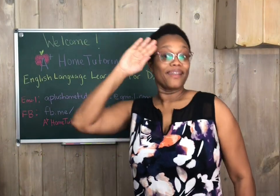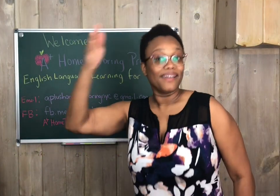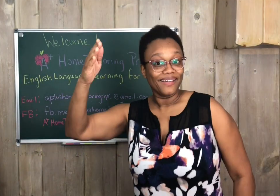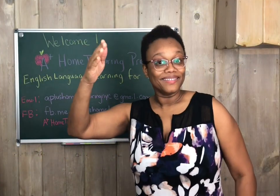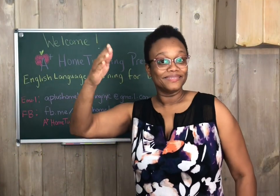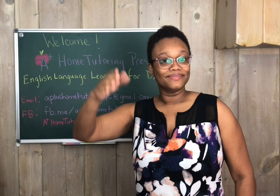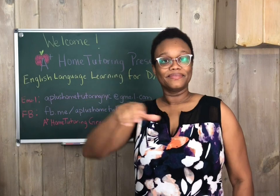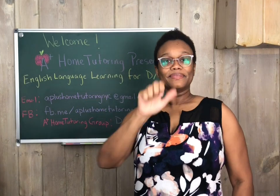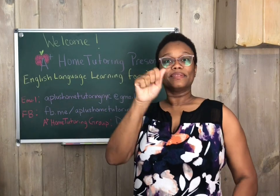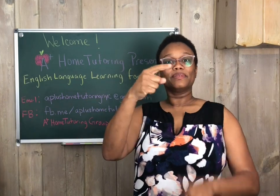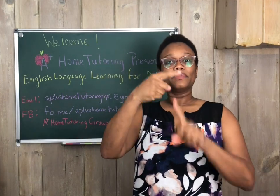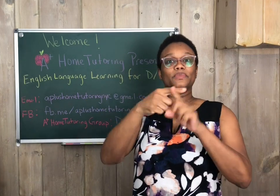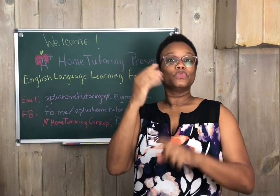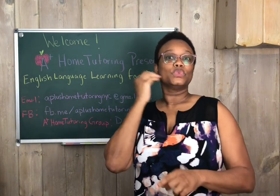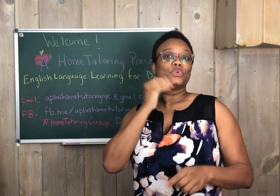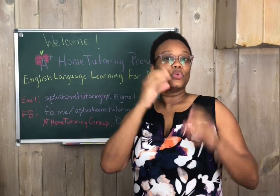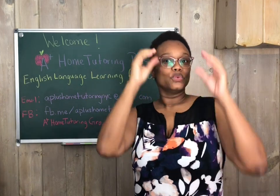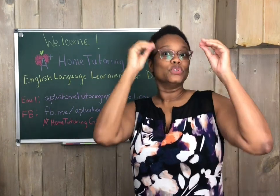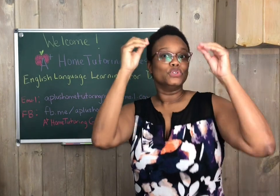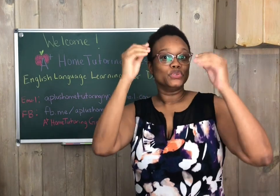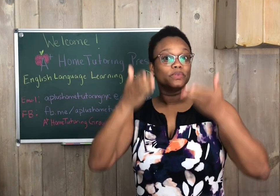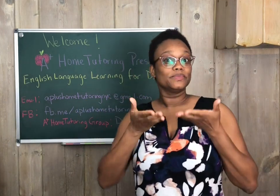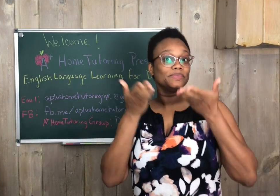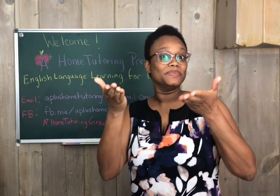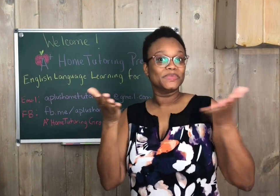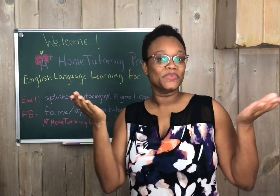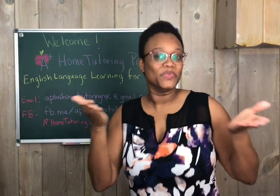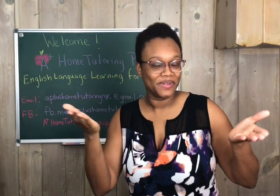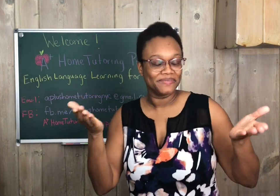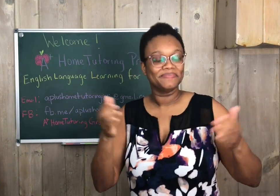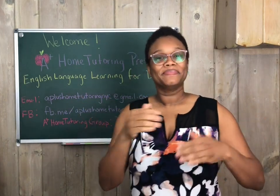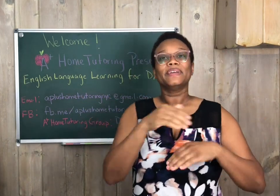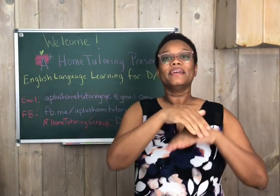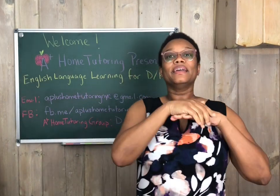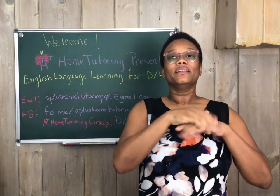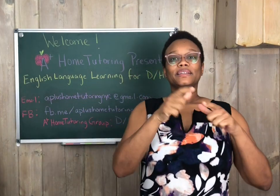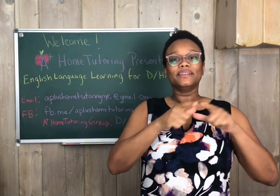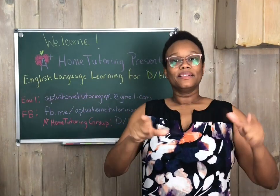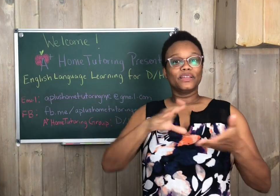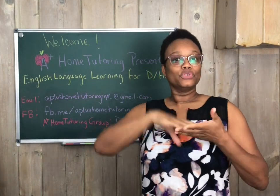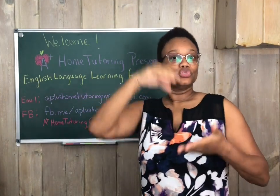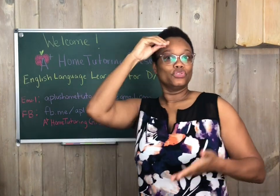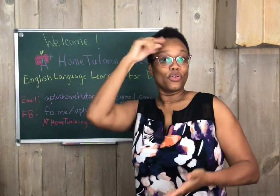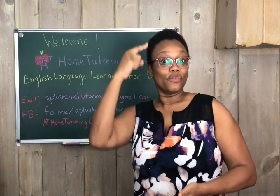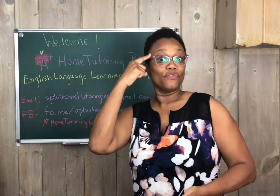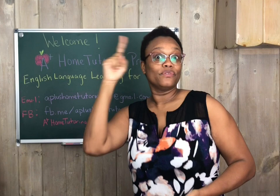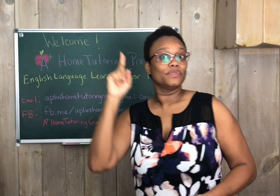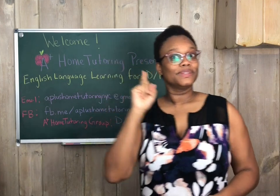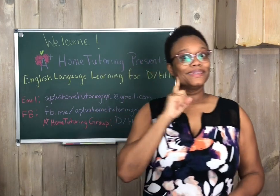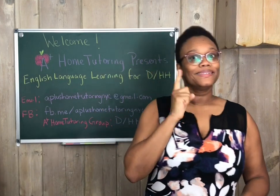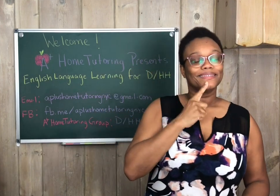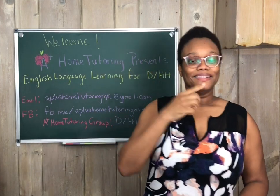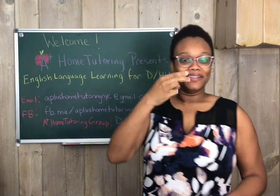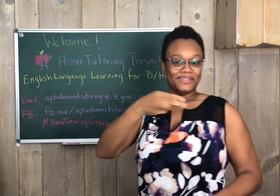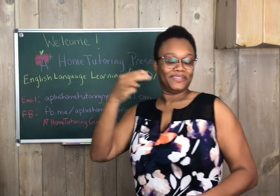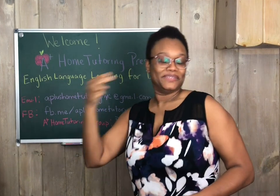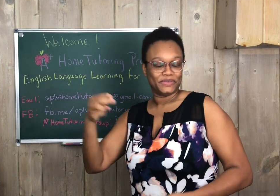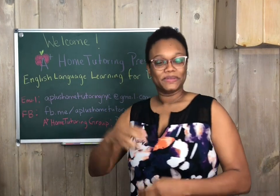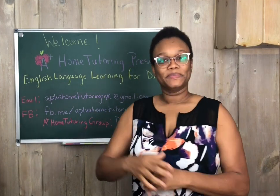Hi and welcome to A+ HomeTutoring presents English language learning for the deaf and hard of hearing